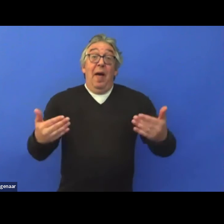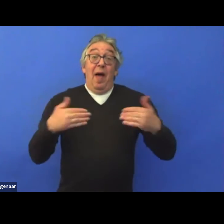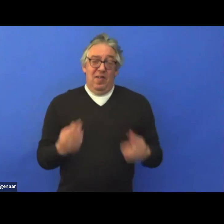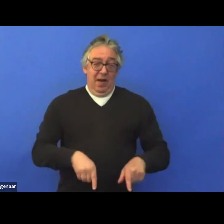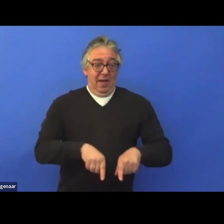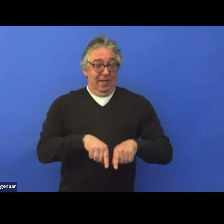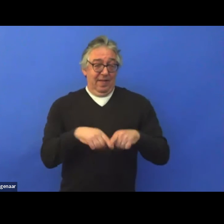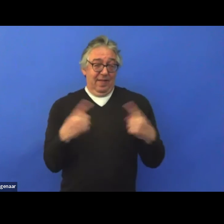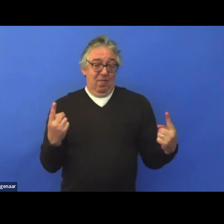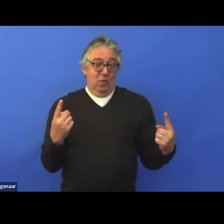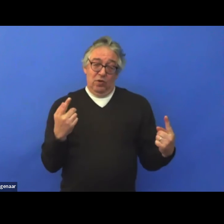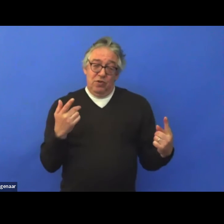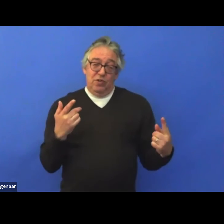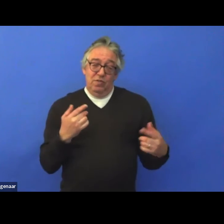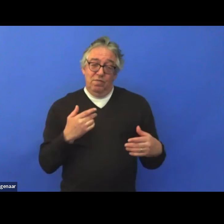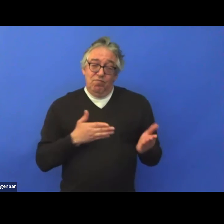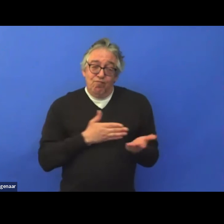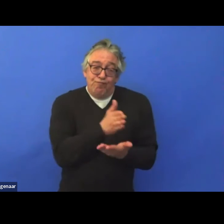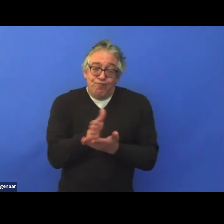to build these questions and learning practices